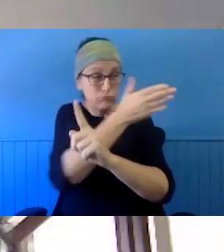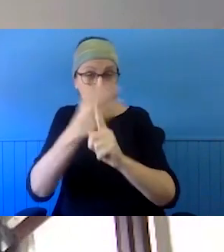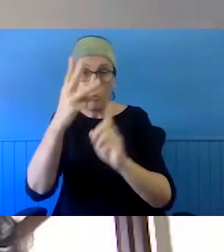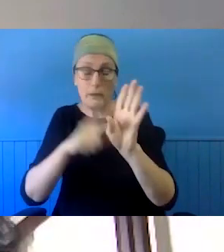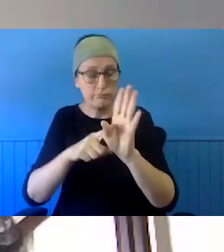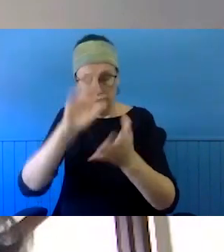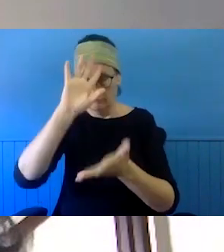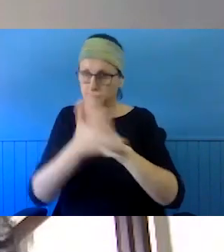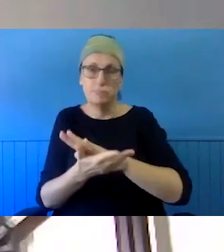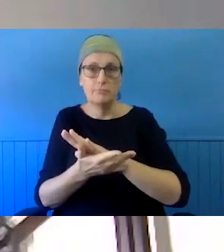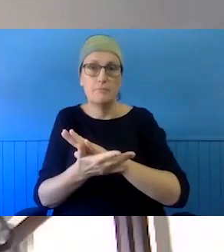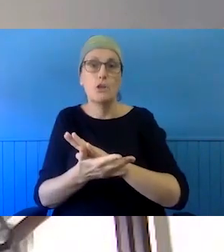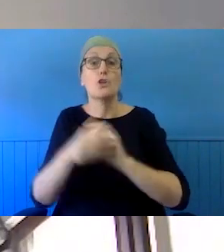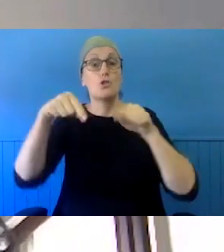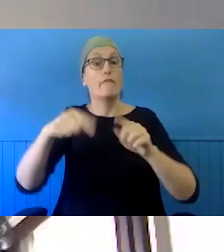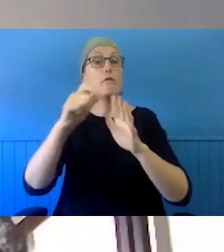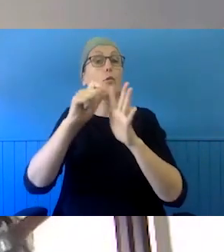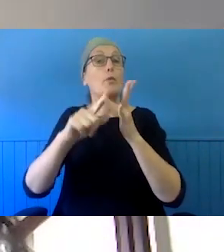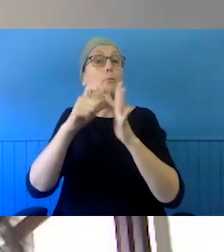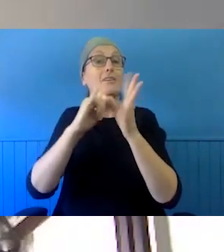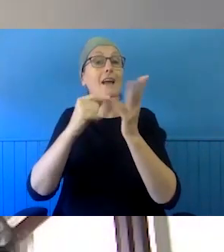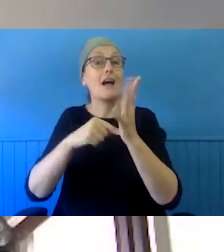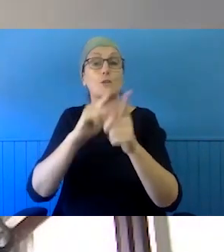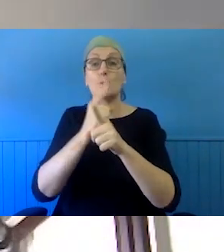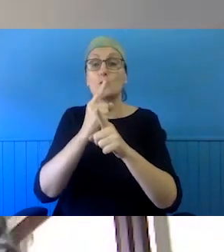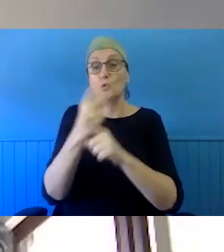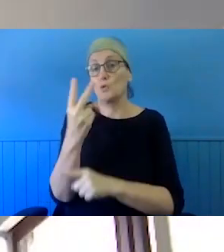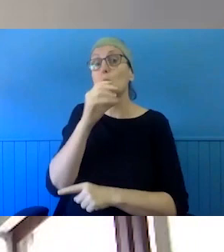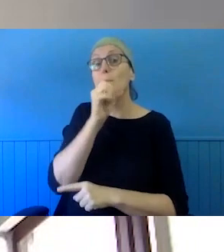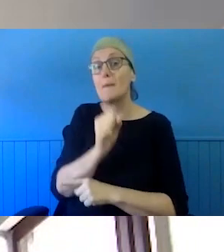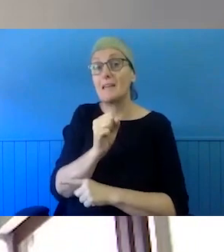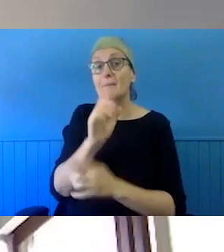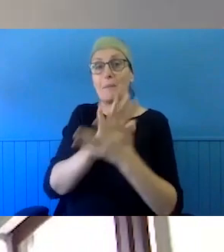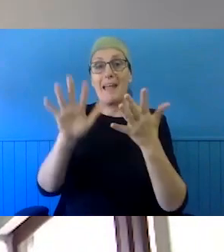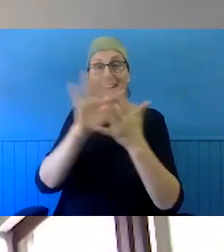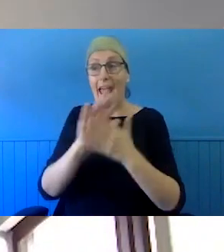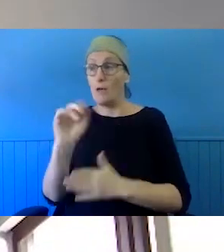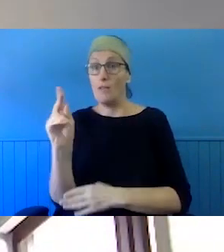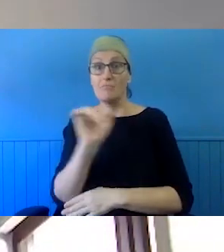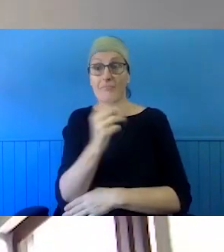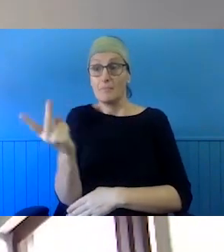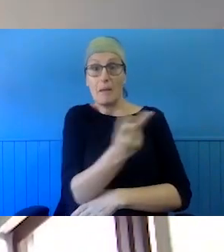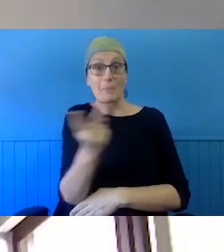and they talk about how, a month out, they changed track and changed